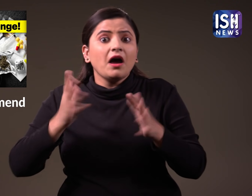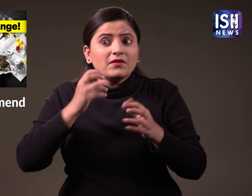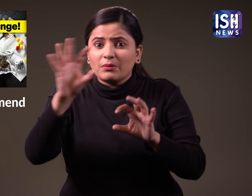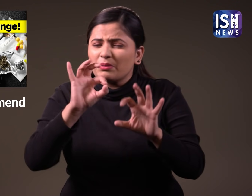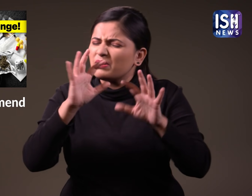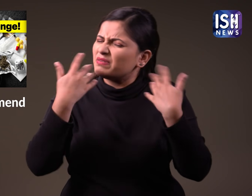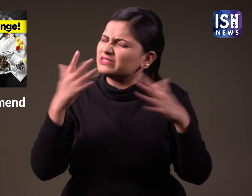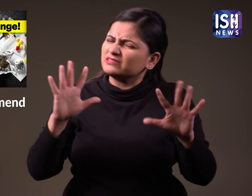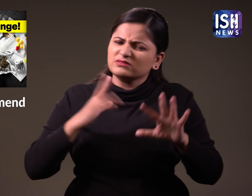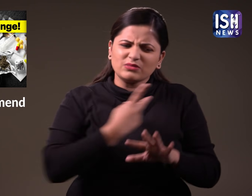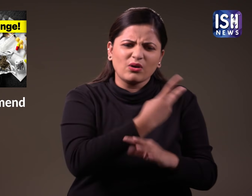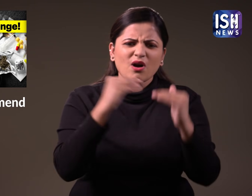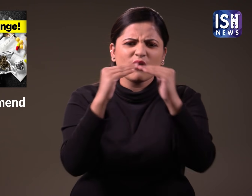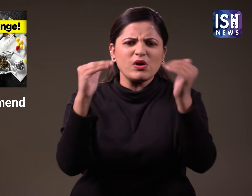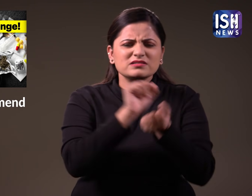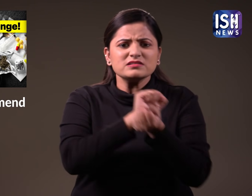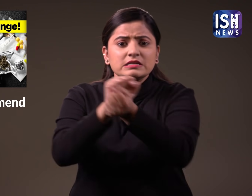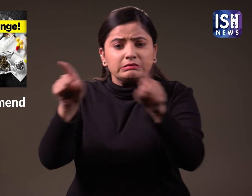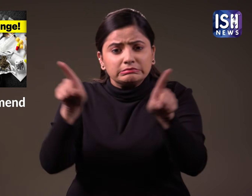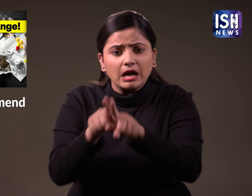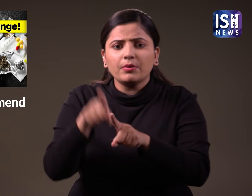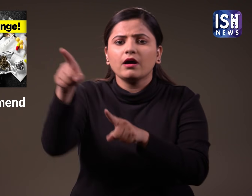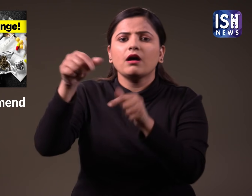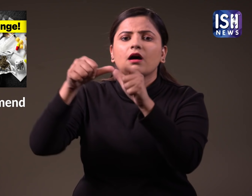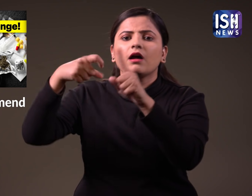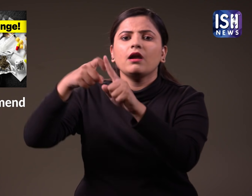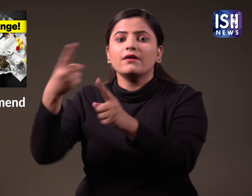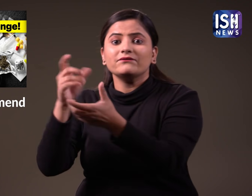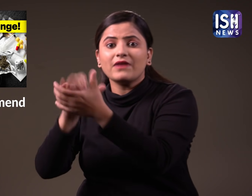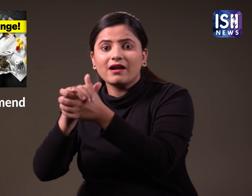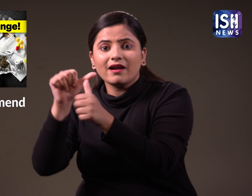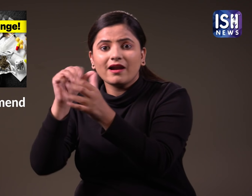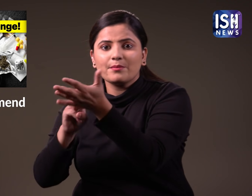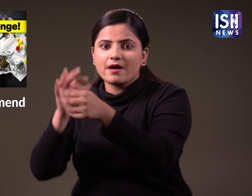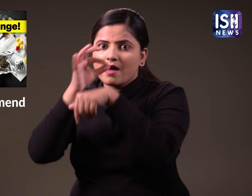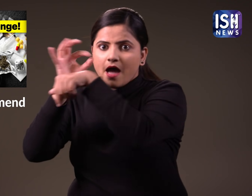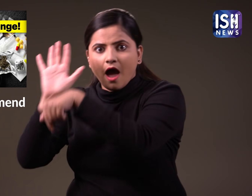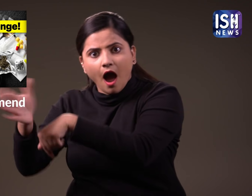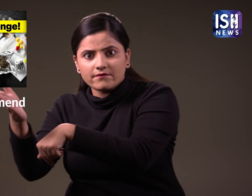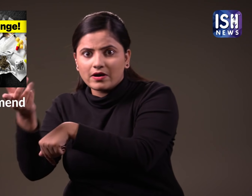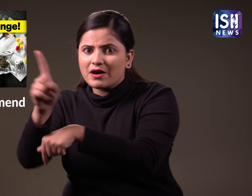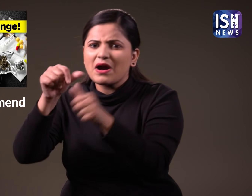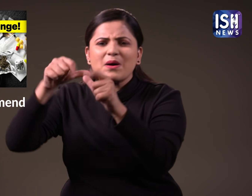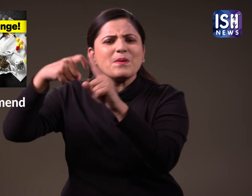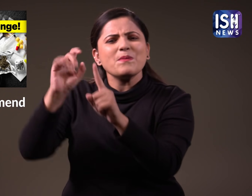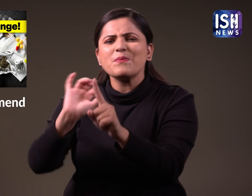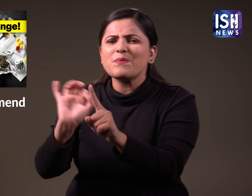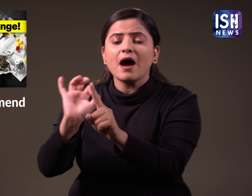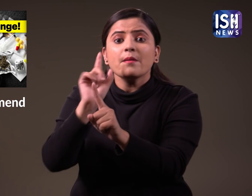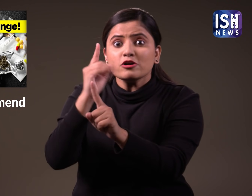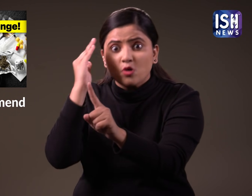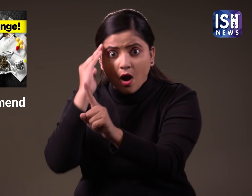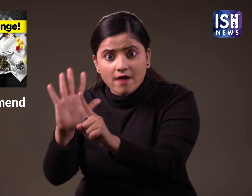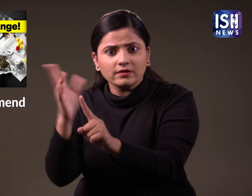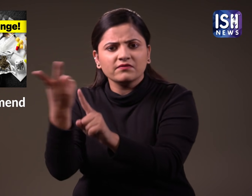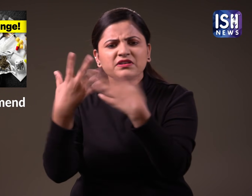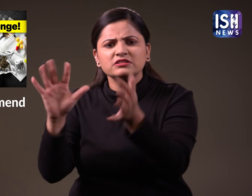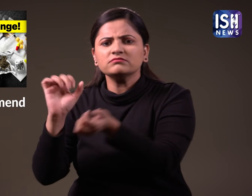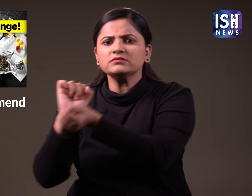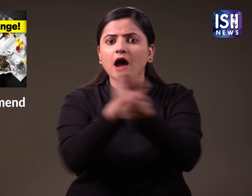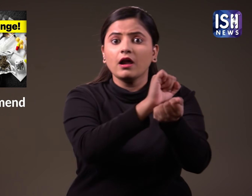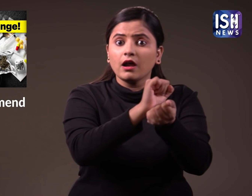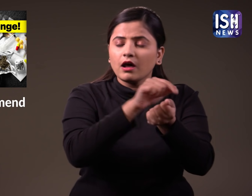This is the reason why Aryan was arrested as he was aware that his friend Arbaaz carrying drugs.